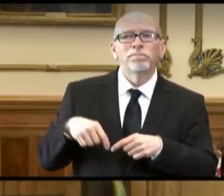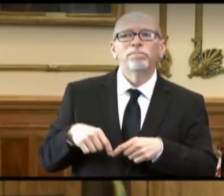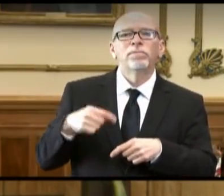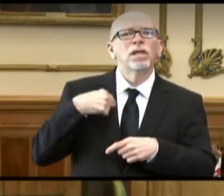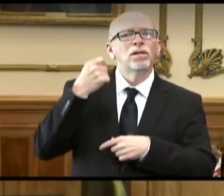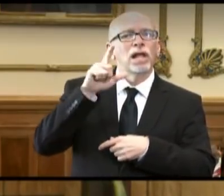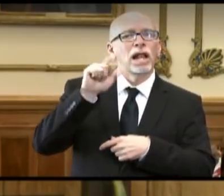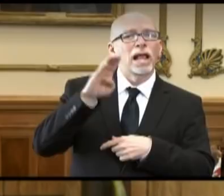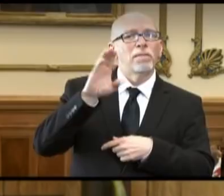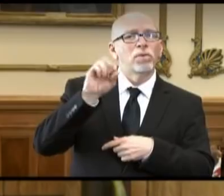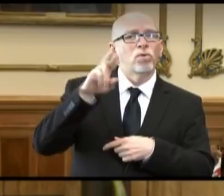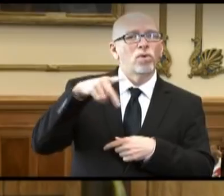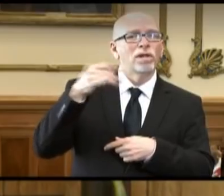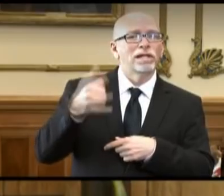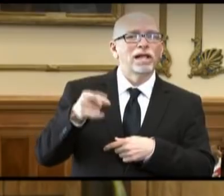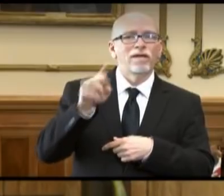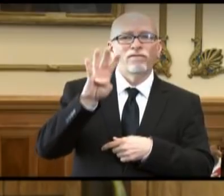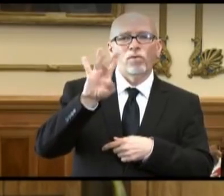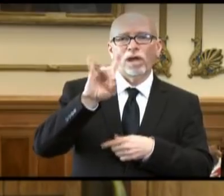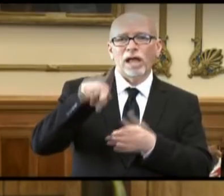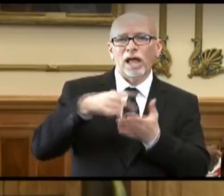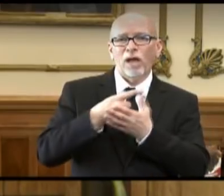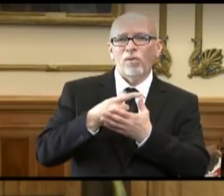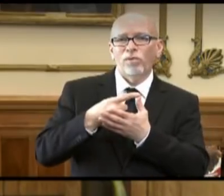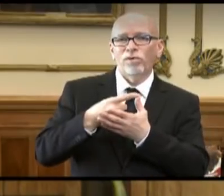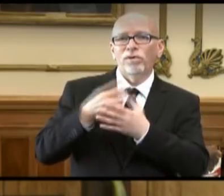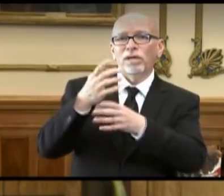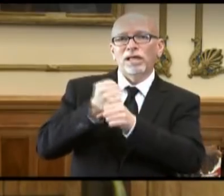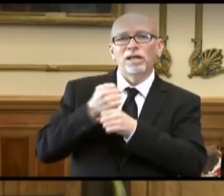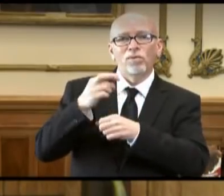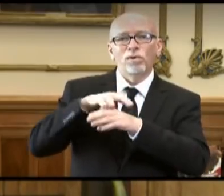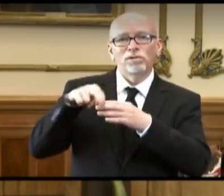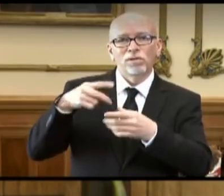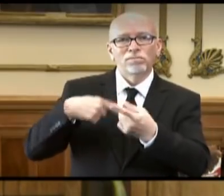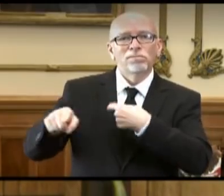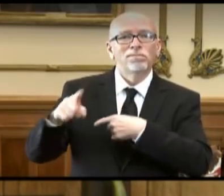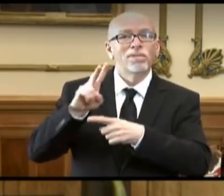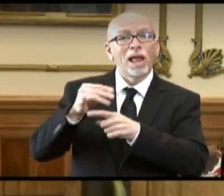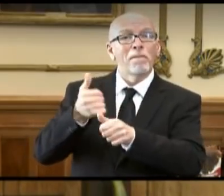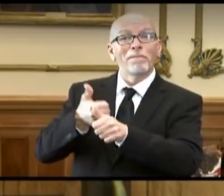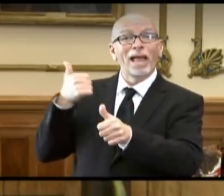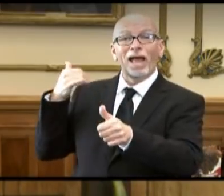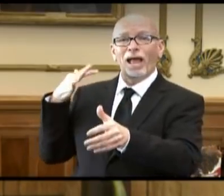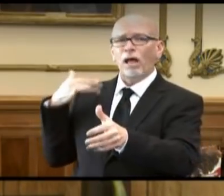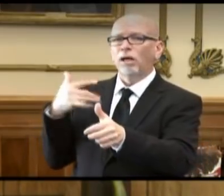UP, LILLY HAS STEPPED UP. OUR LAB IS CONTINUING TO DO IT.